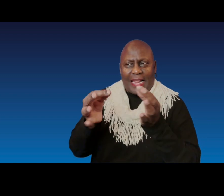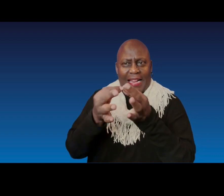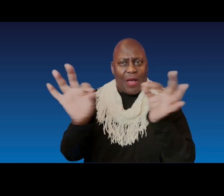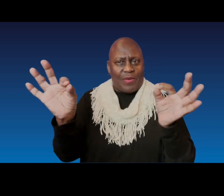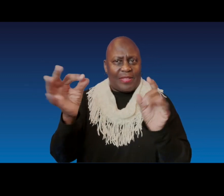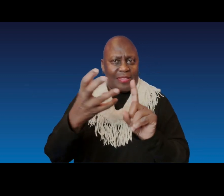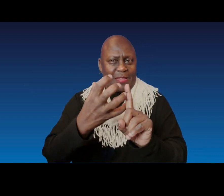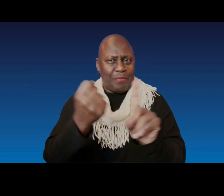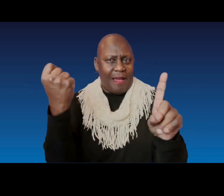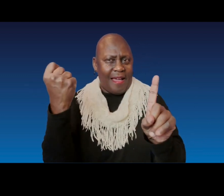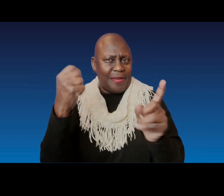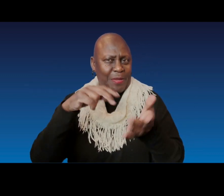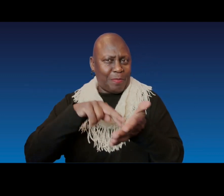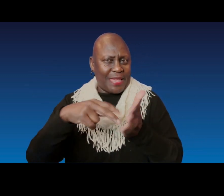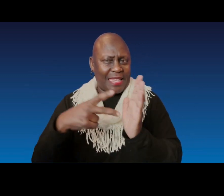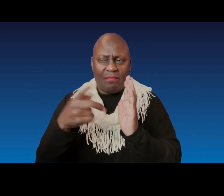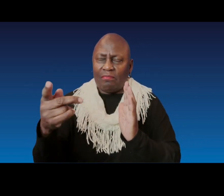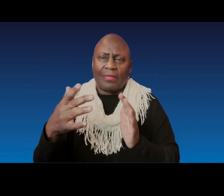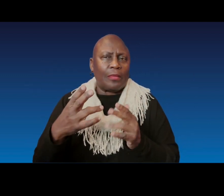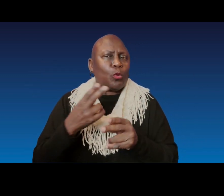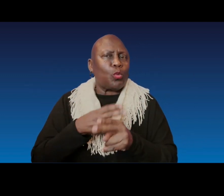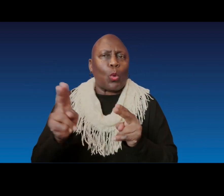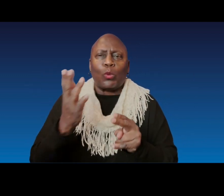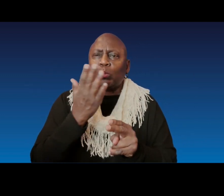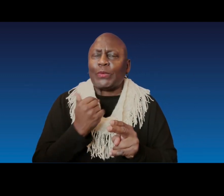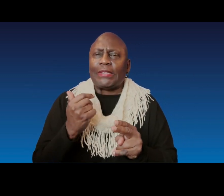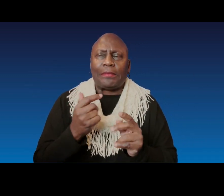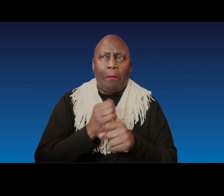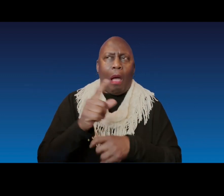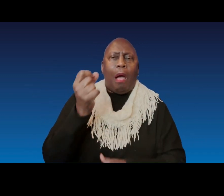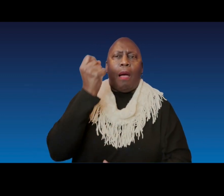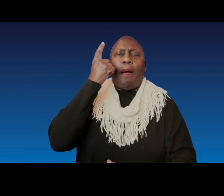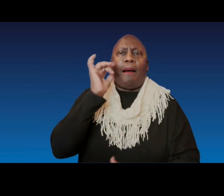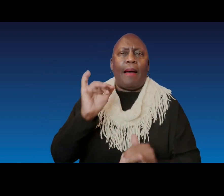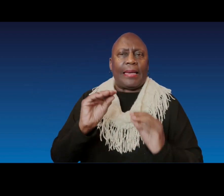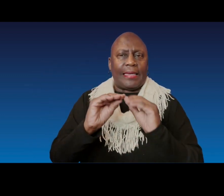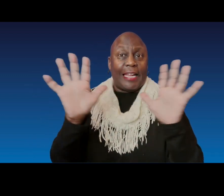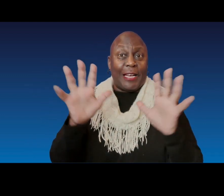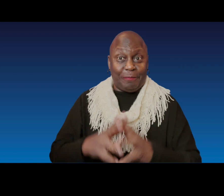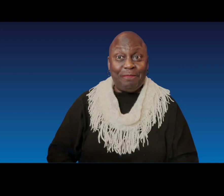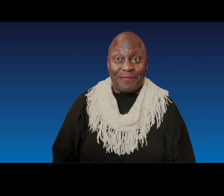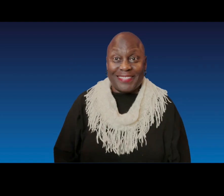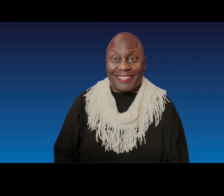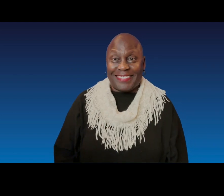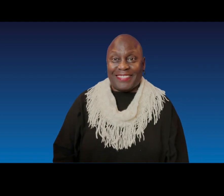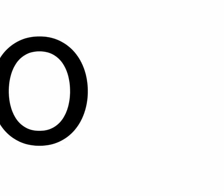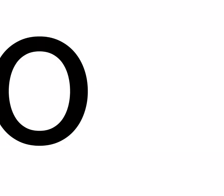so you can understand language deprivation more clearly. It's a short and sweet video, but will help you understand better.